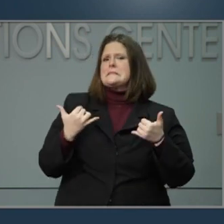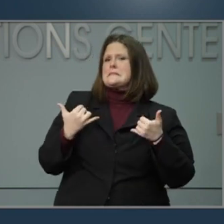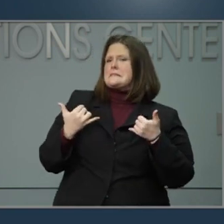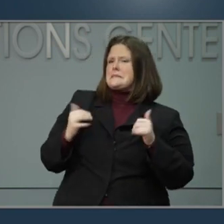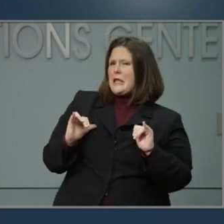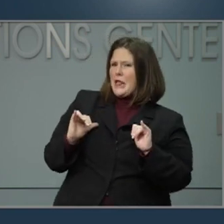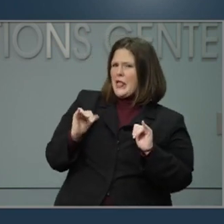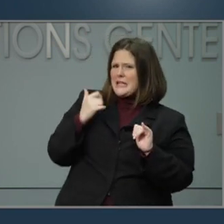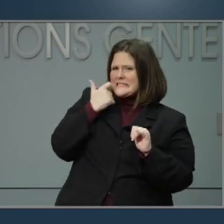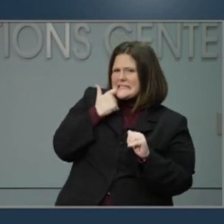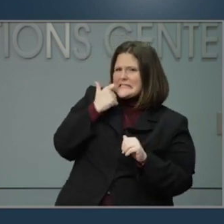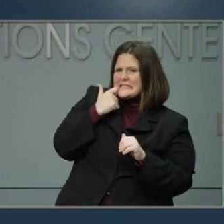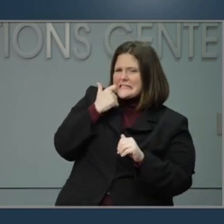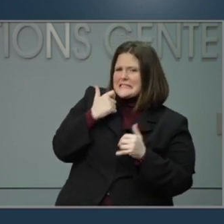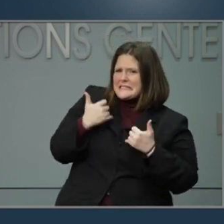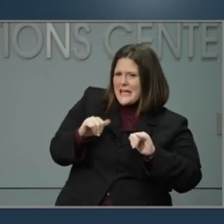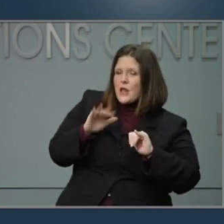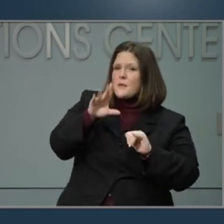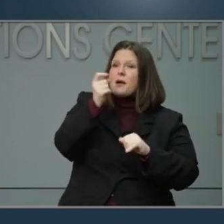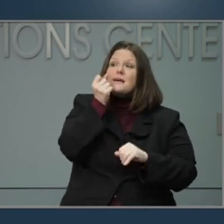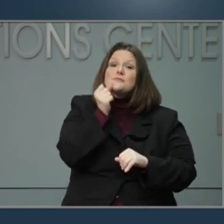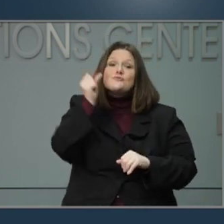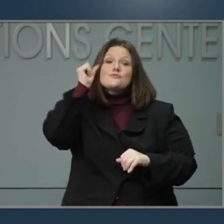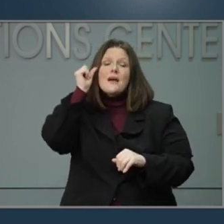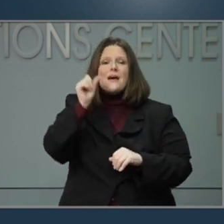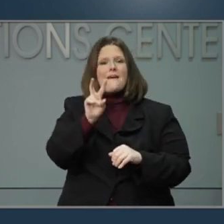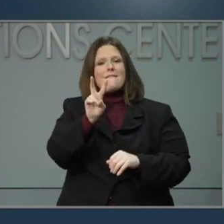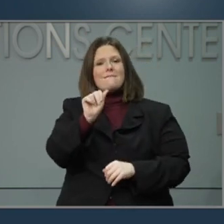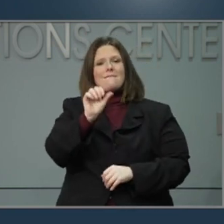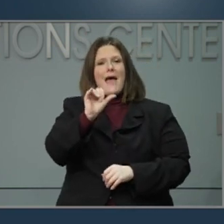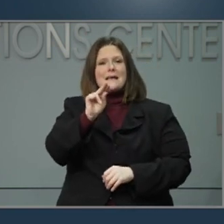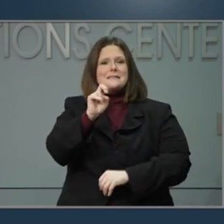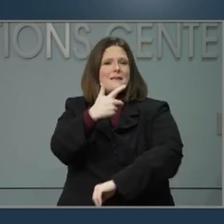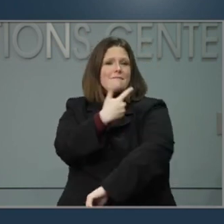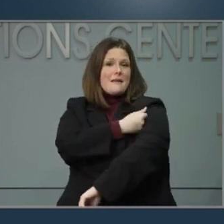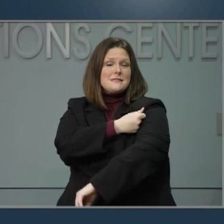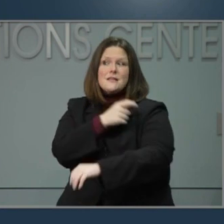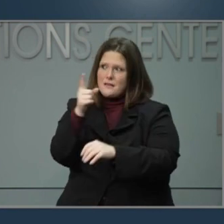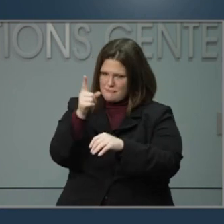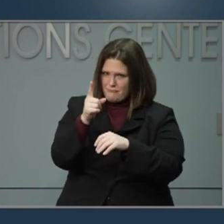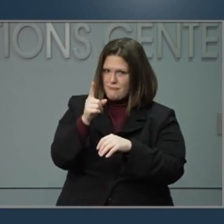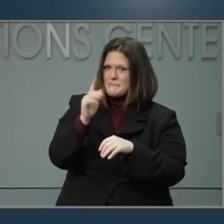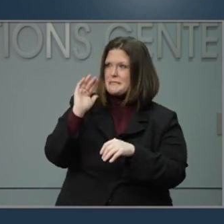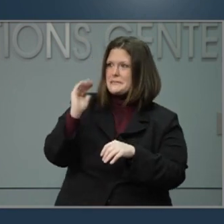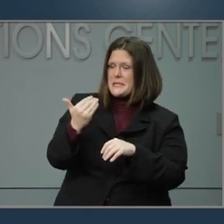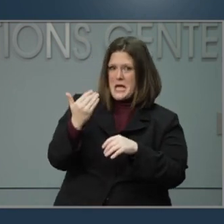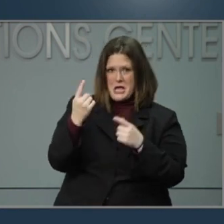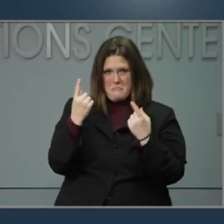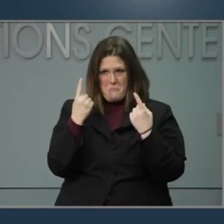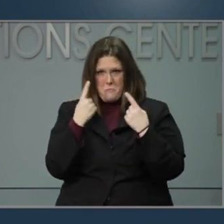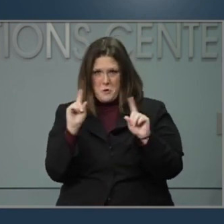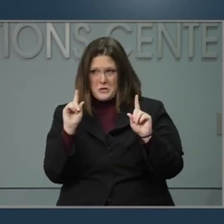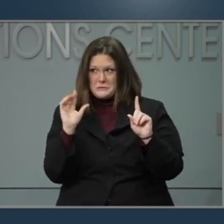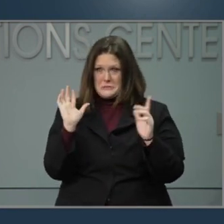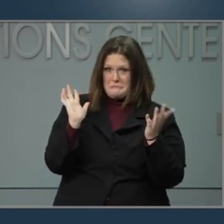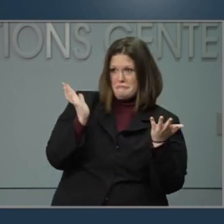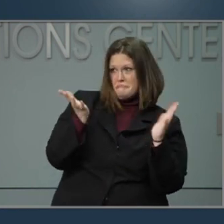NEWS. WHILE IT IS STILL EARLY, WE LEARNED YESTERDAY THAT ONE OF